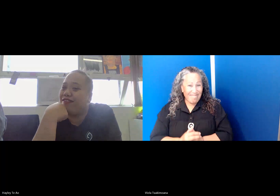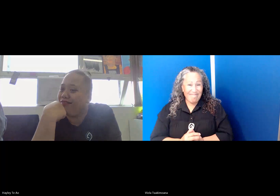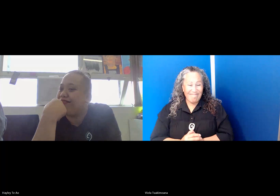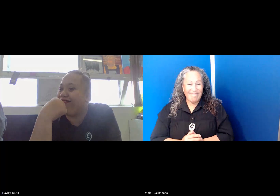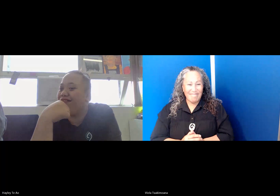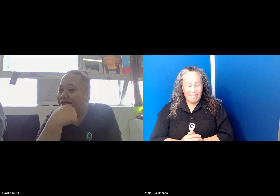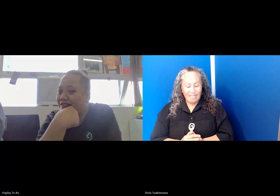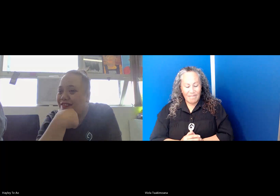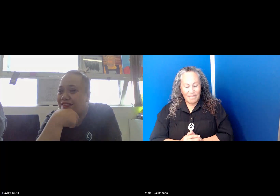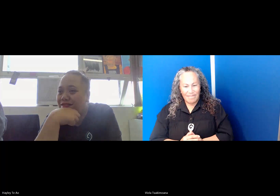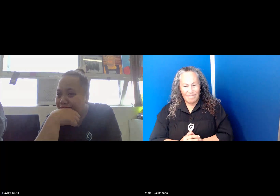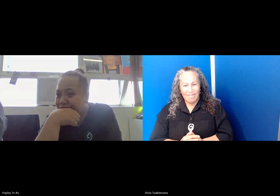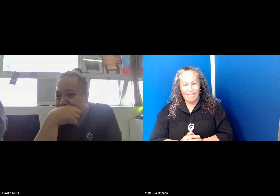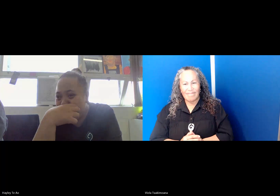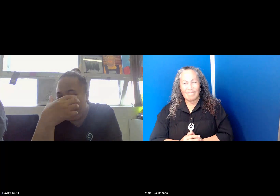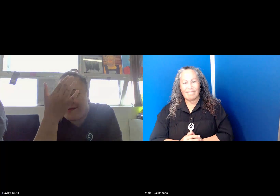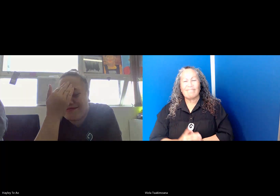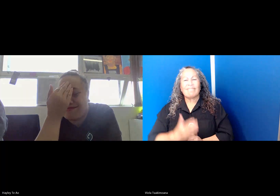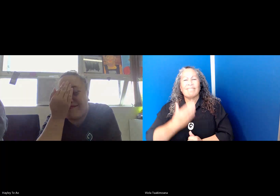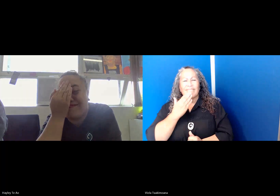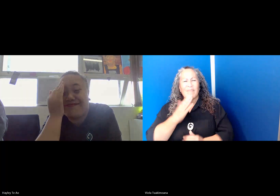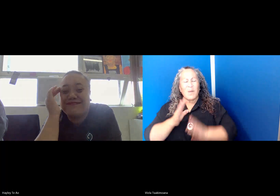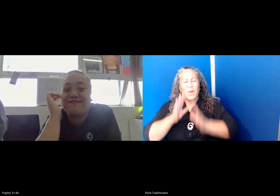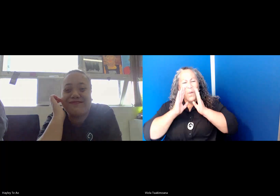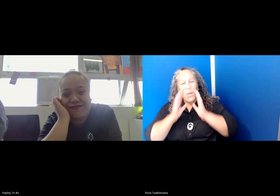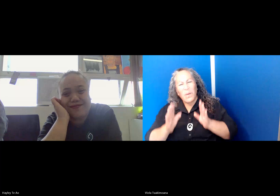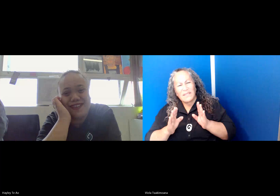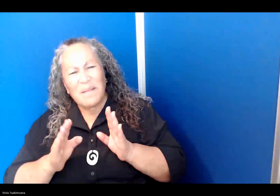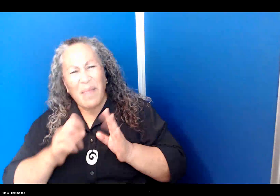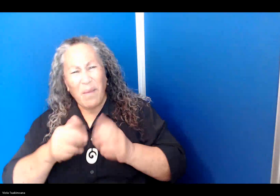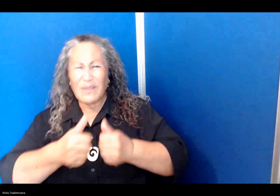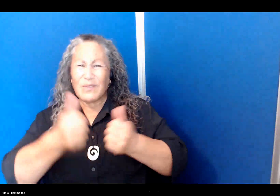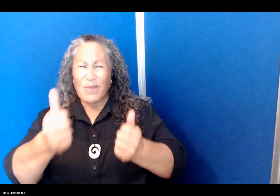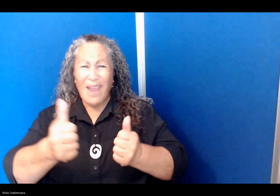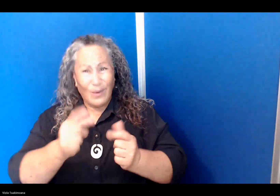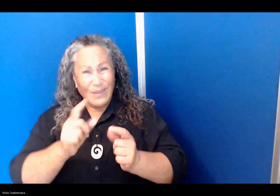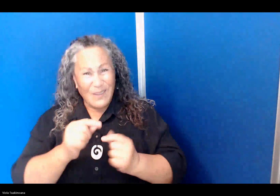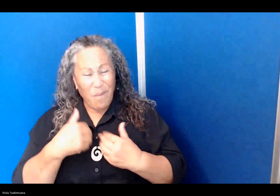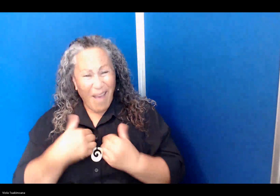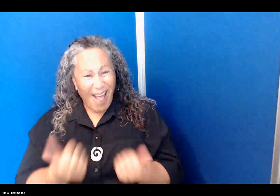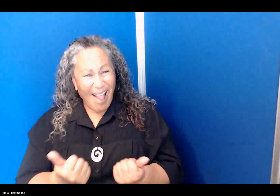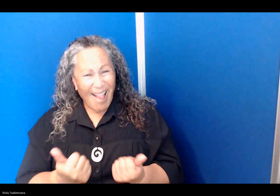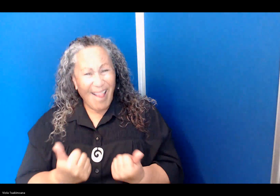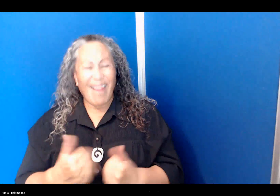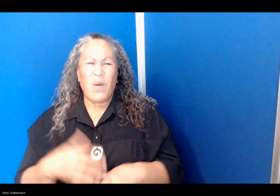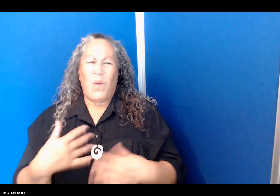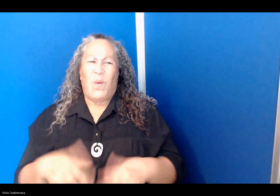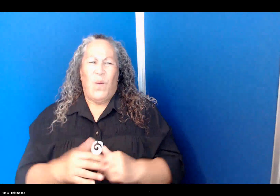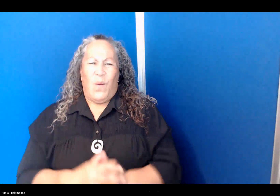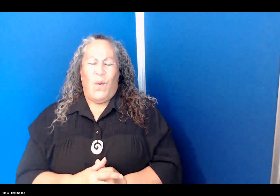Awesome. Thank you, Jessica. That that was great, you did really well. Great to hear about